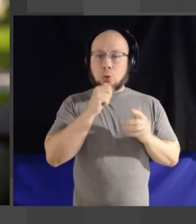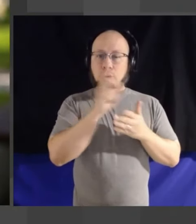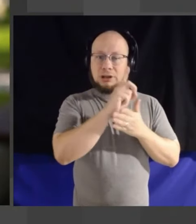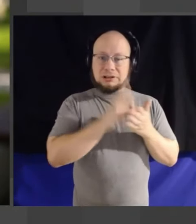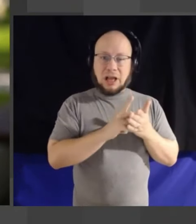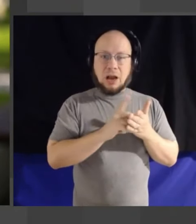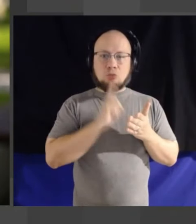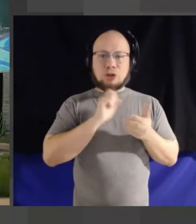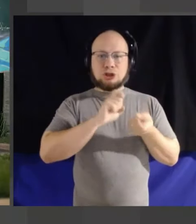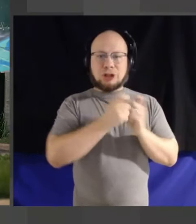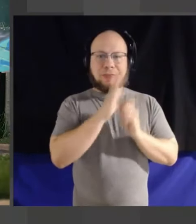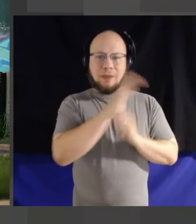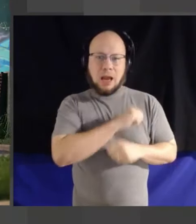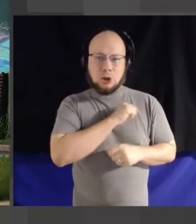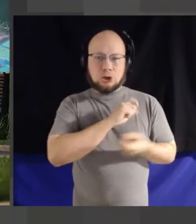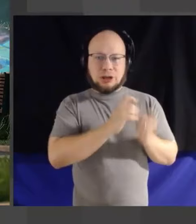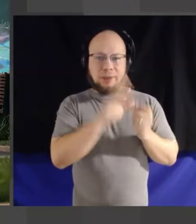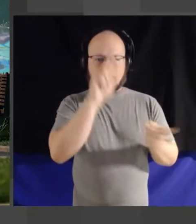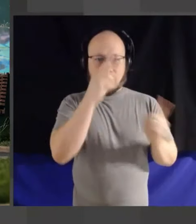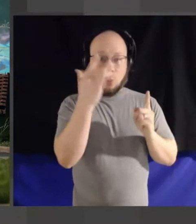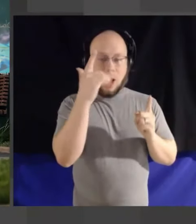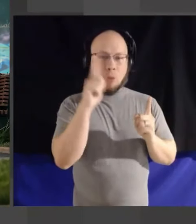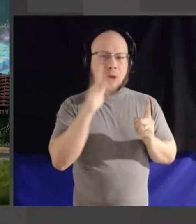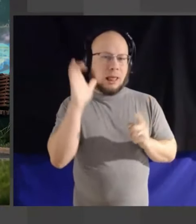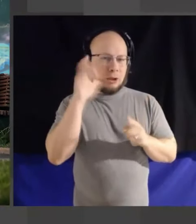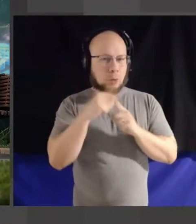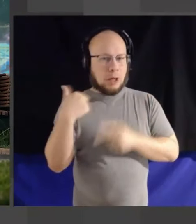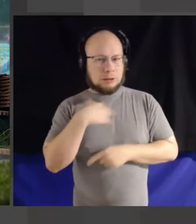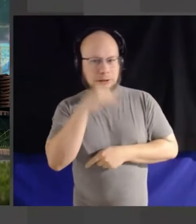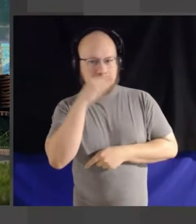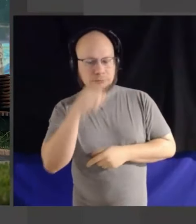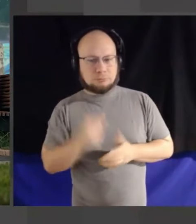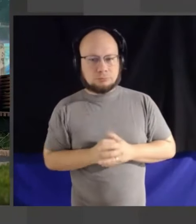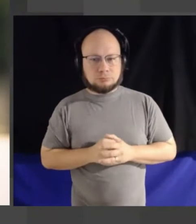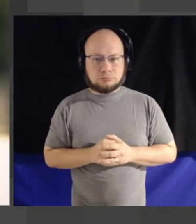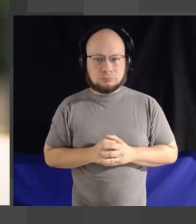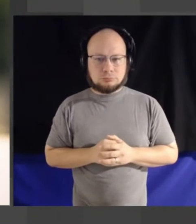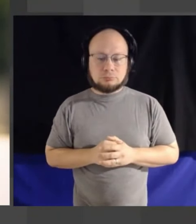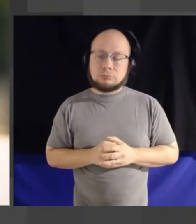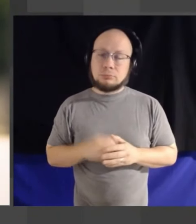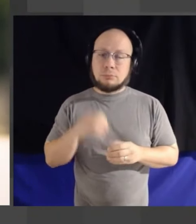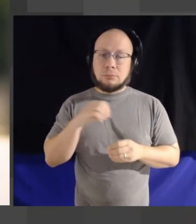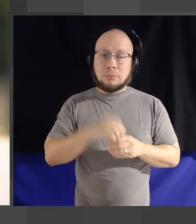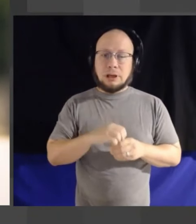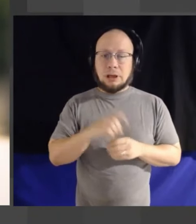CHANGED THEIR PERSPECTIVE BECAUSE MAYBE THEY REALIZE THAT WE CAN MAKE A CHANGE.